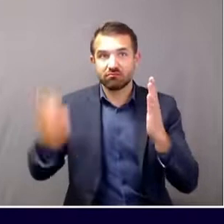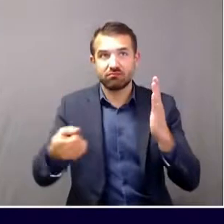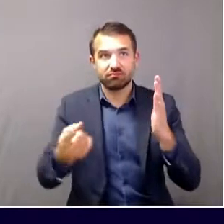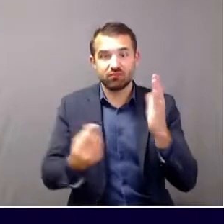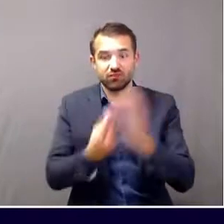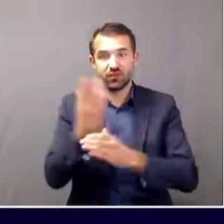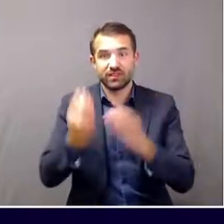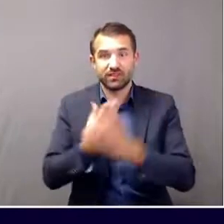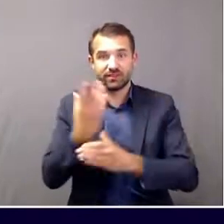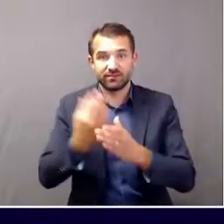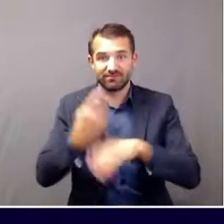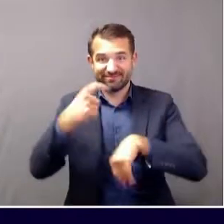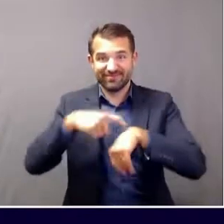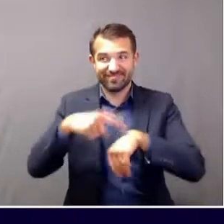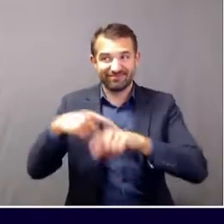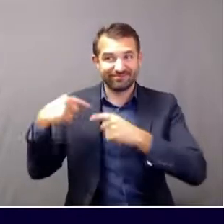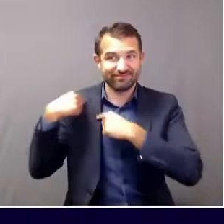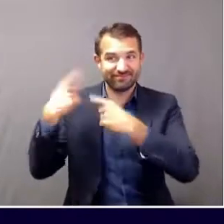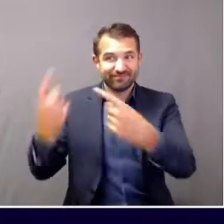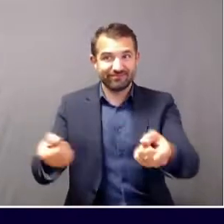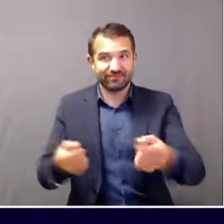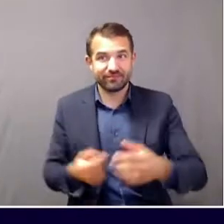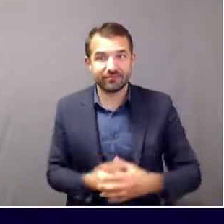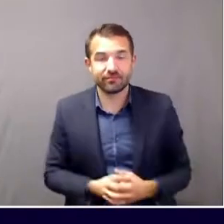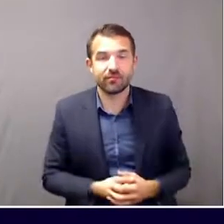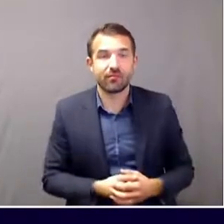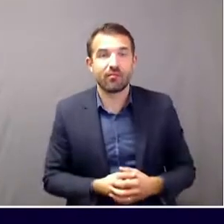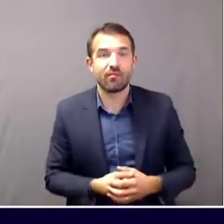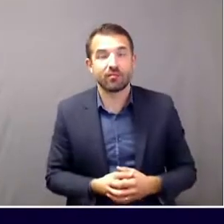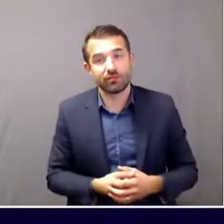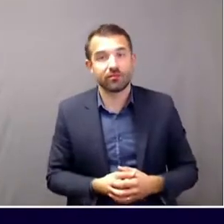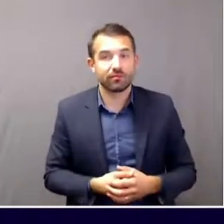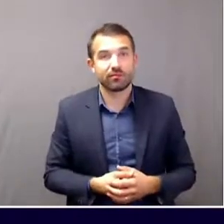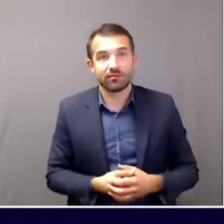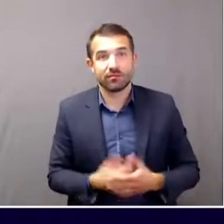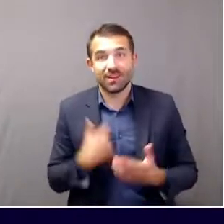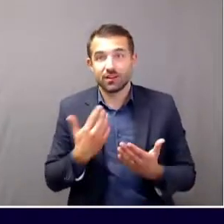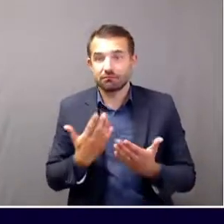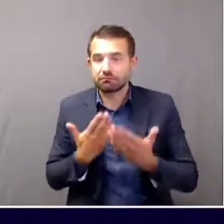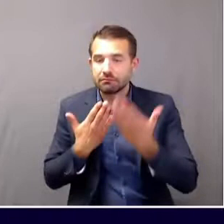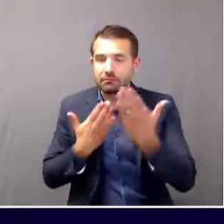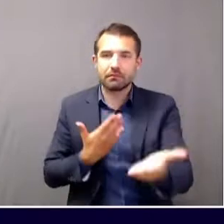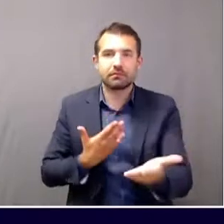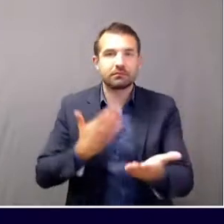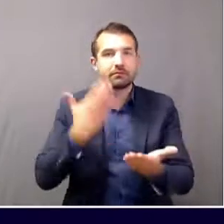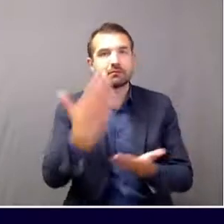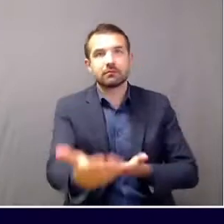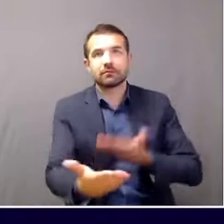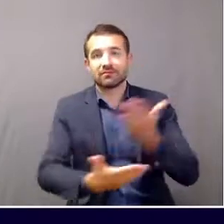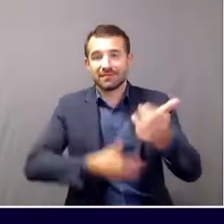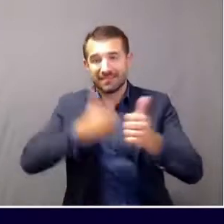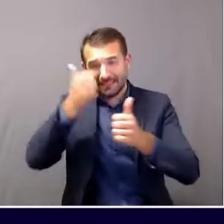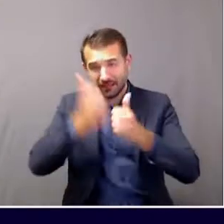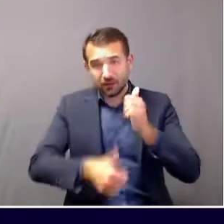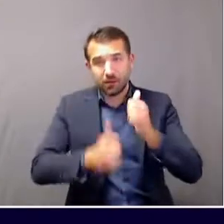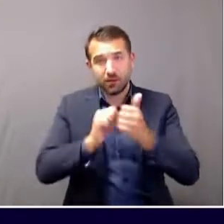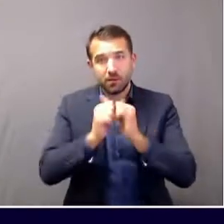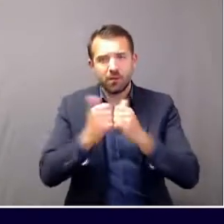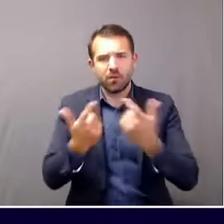we mostly have in guidance documents recommendations for different sports